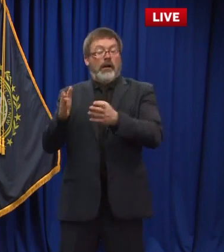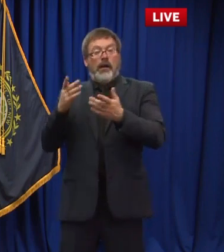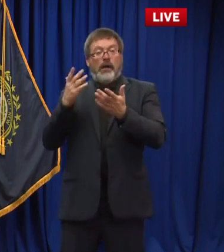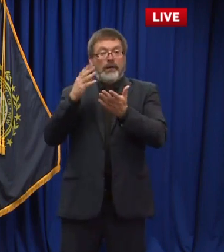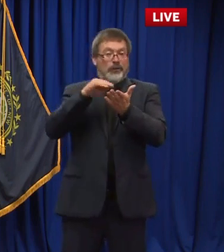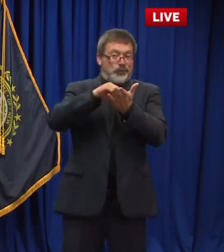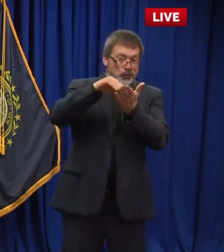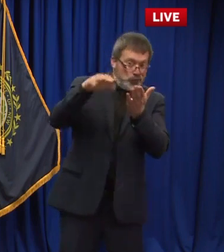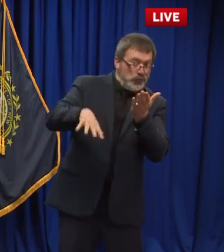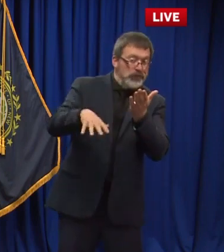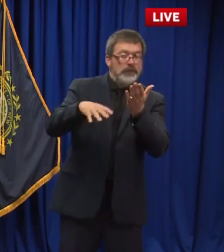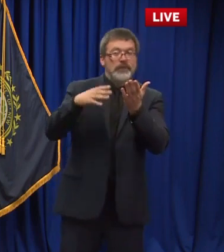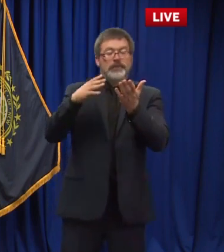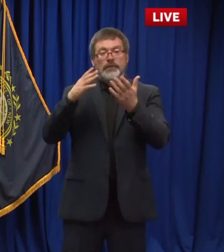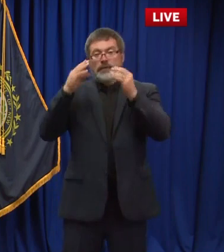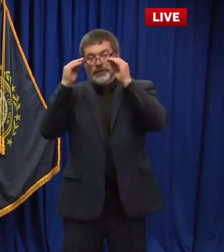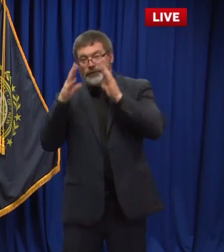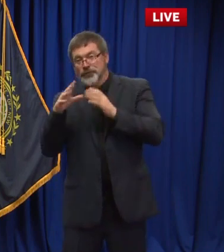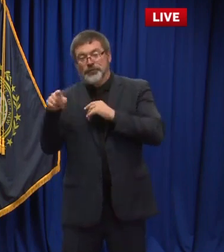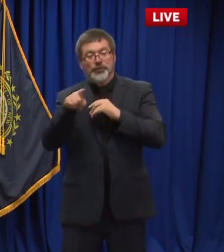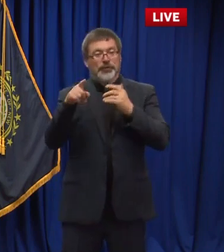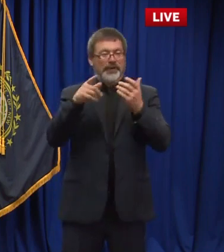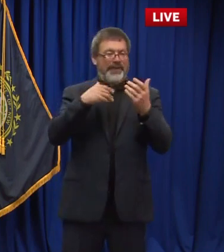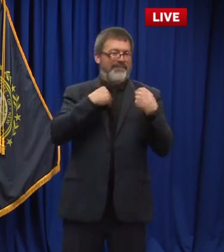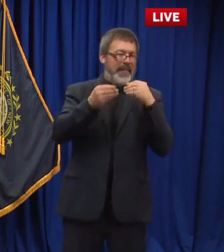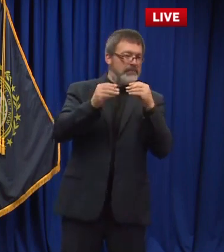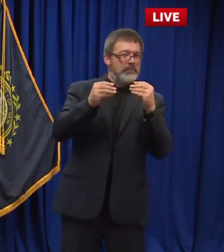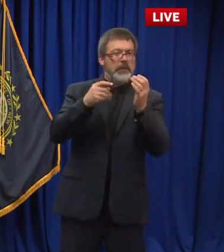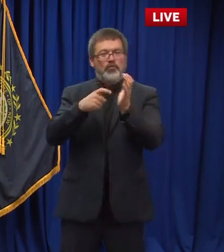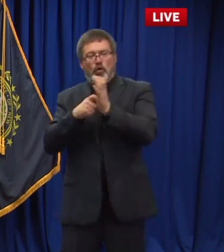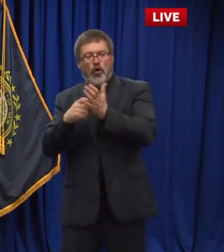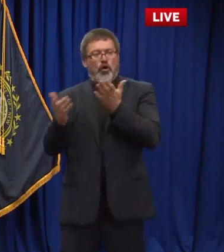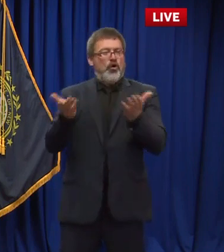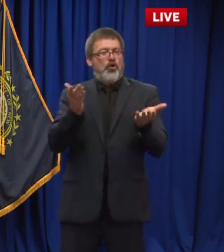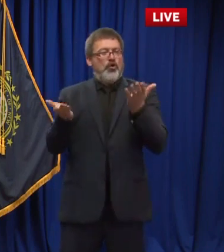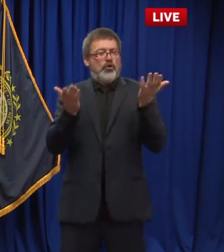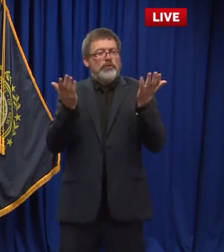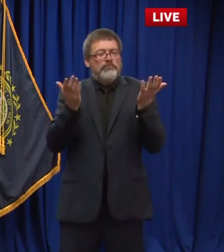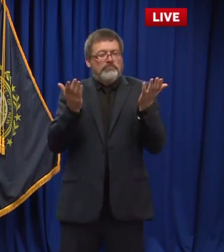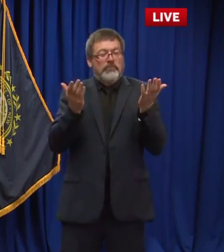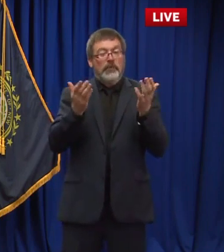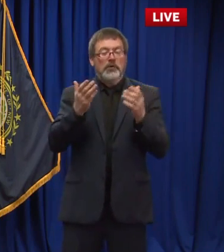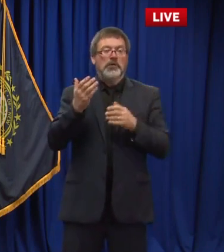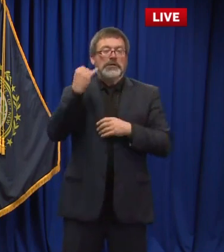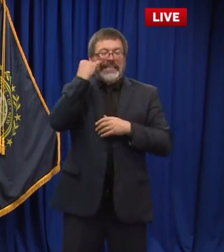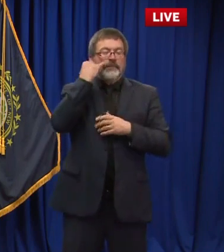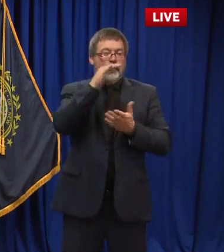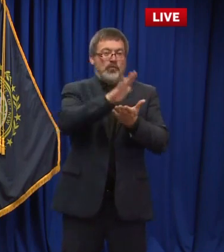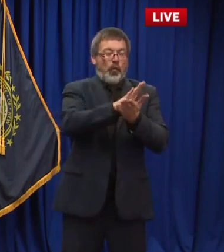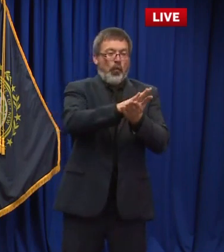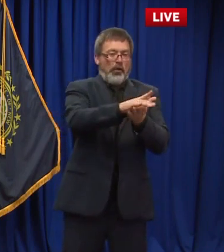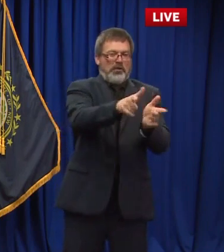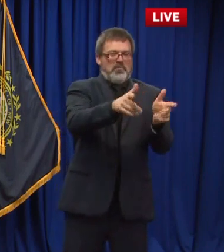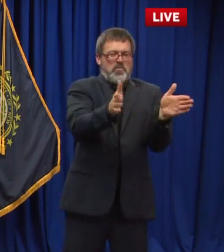THERE ARE MANDATES IN THERE REQUIRED FOR FOLKS, BUT AGAIN THOSE ARE VERY EASY AND MANAGEABLE.